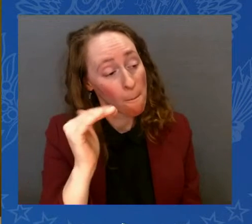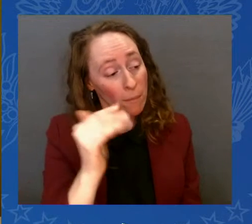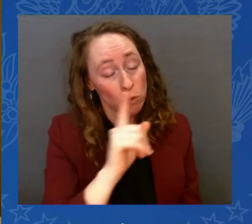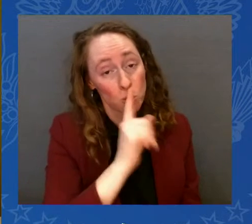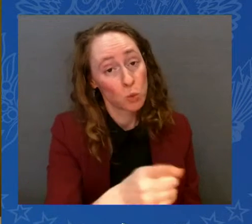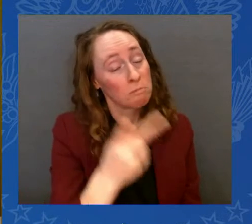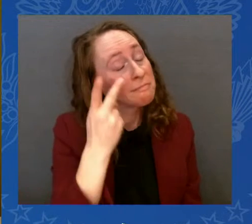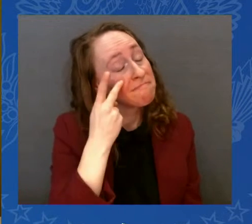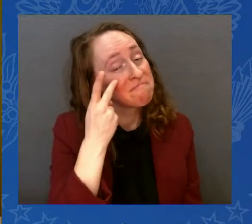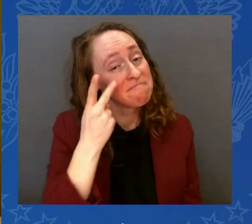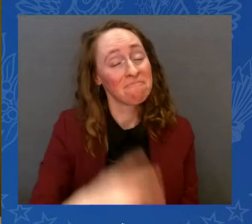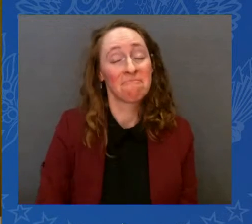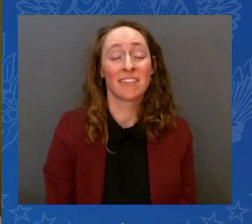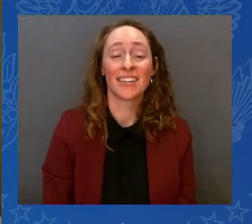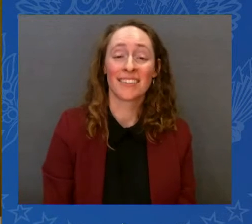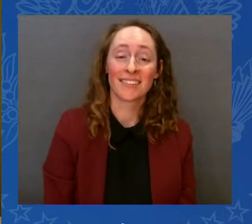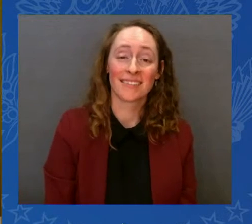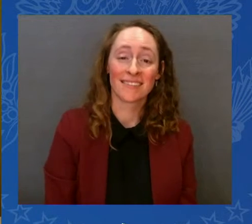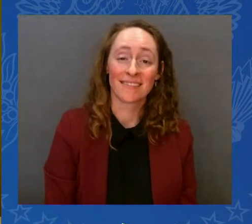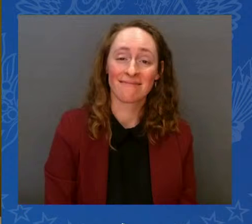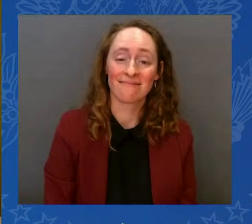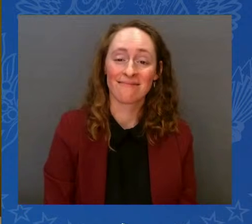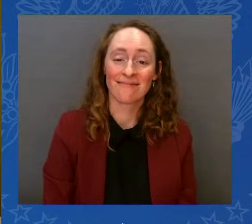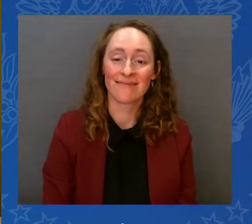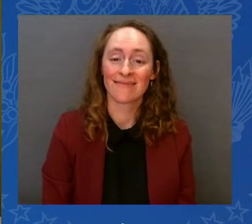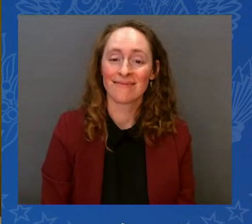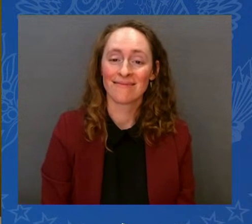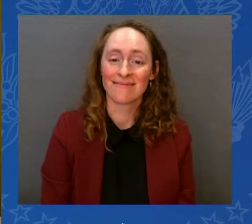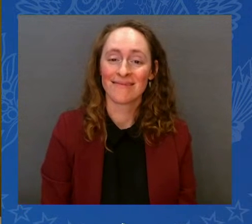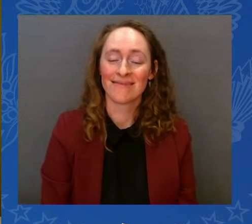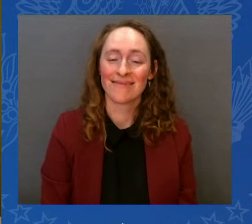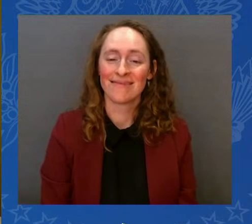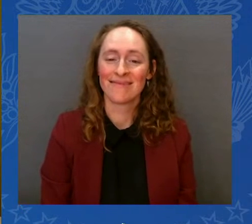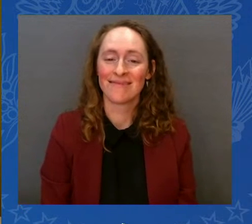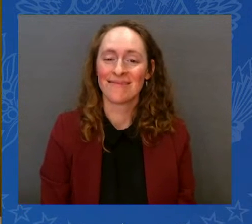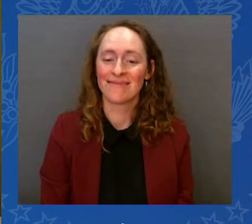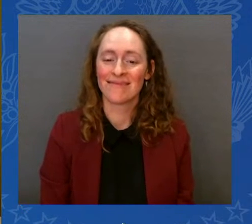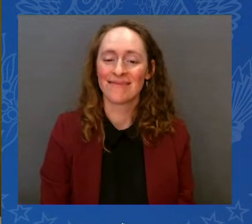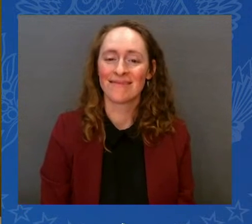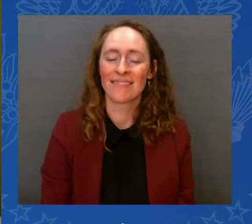have to focus on is that we want to take --